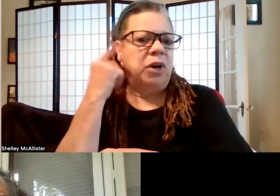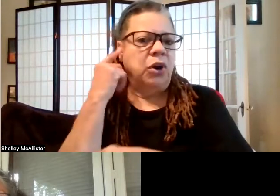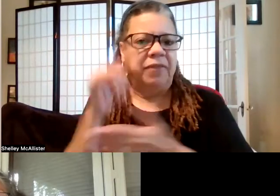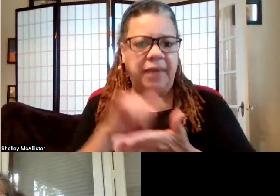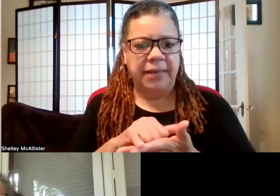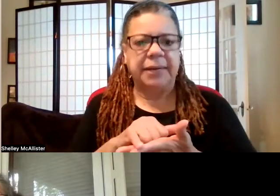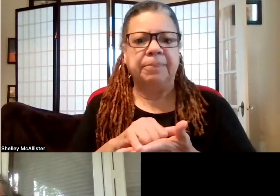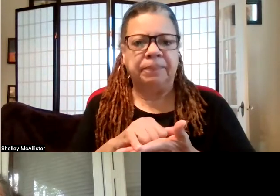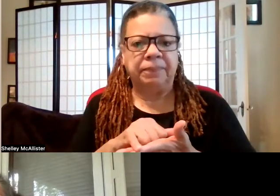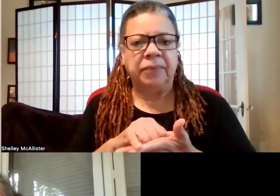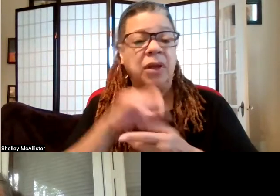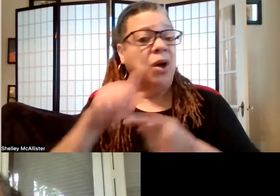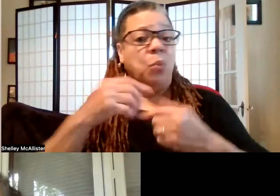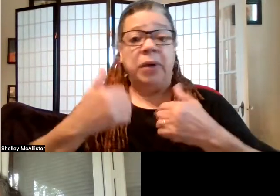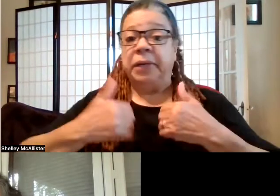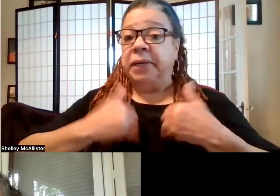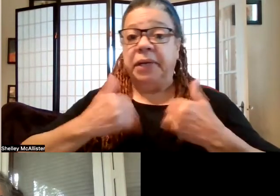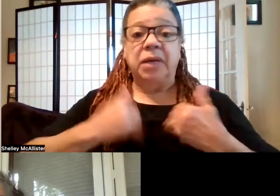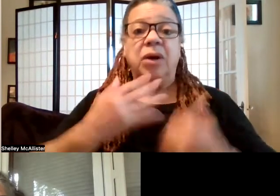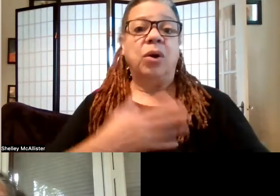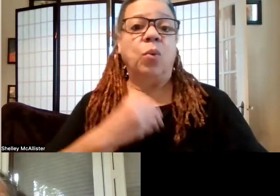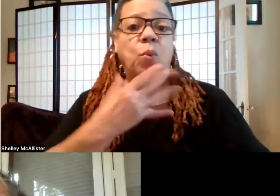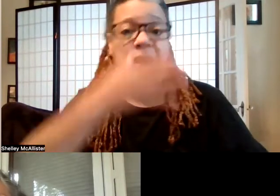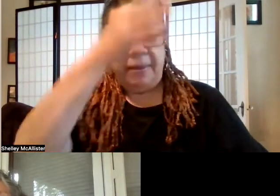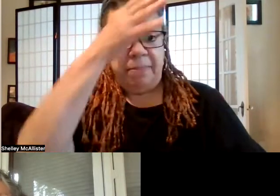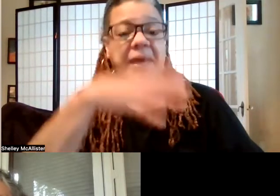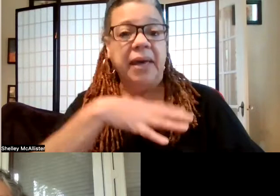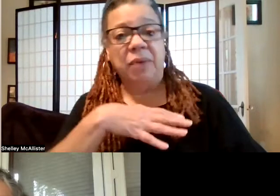Or, when the young man, the young white man, eager to prove his virility or something,